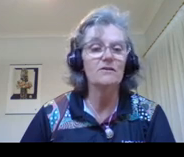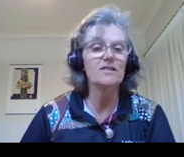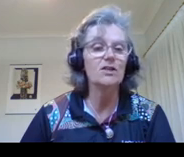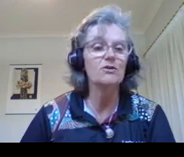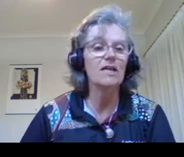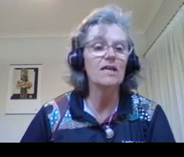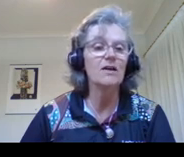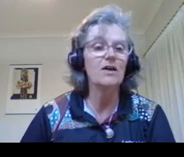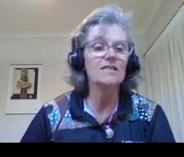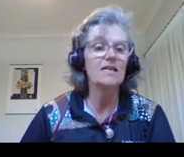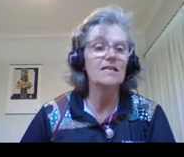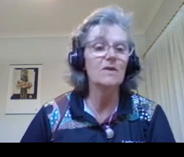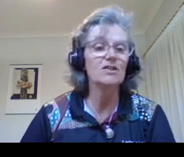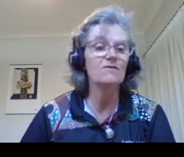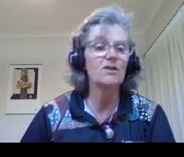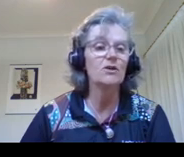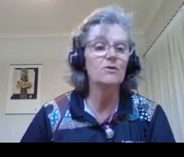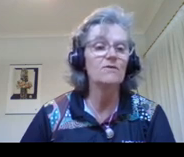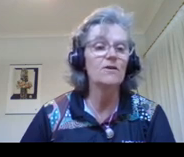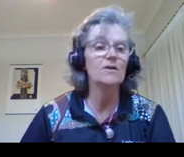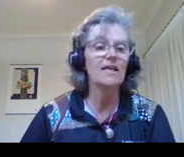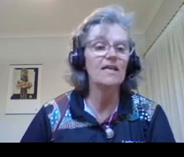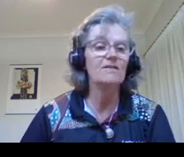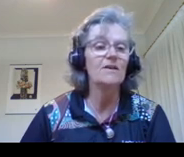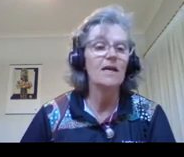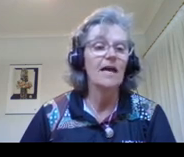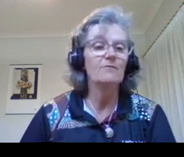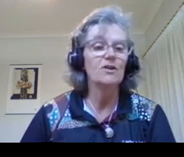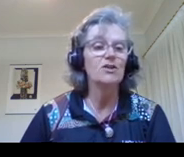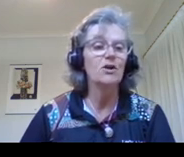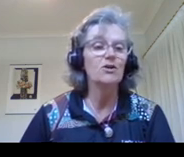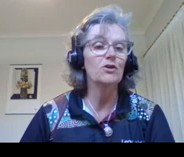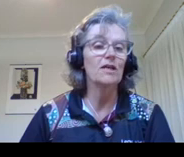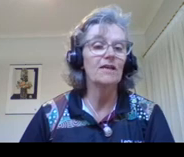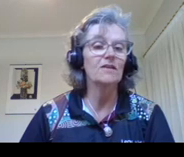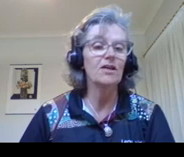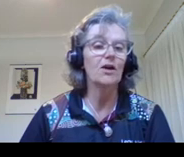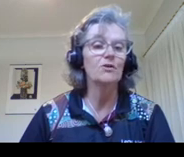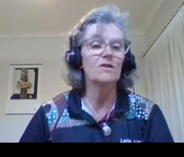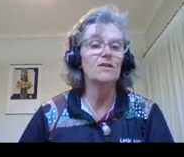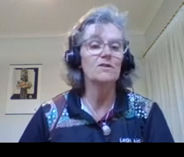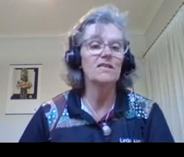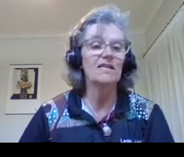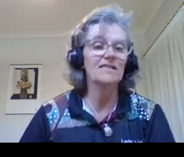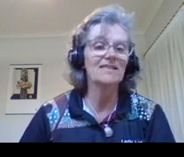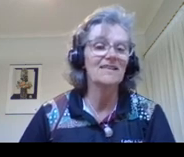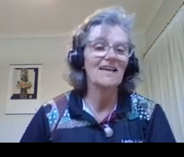it's a unique id especially for you if you leave and return you can get the coach with your ticket